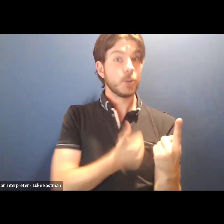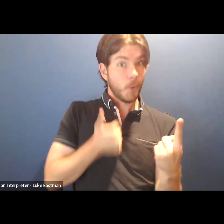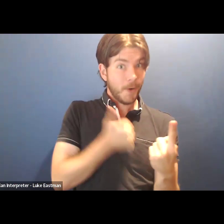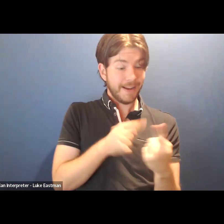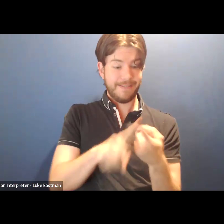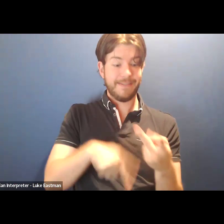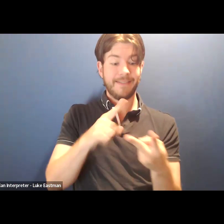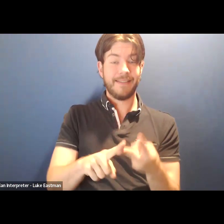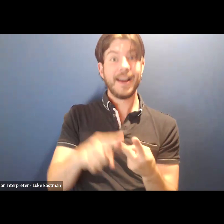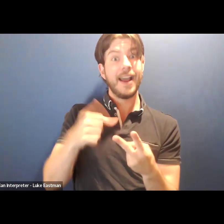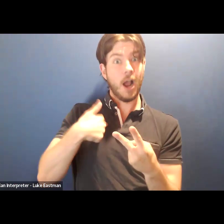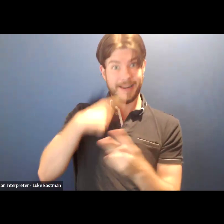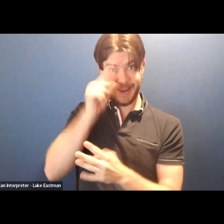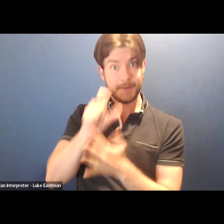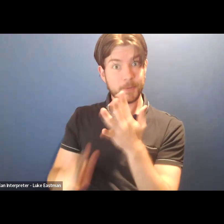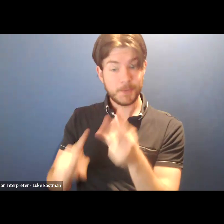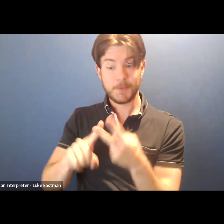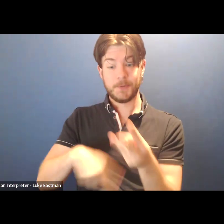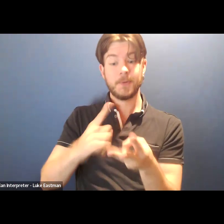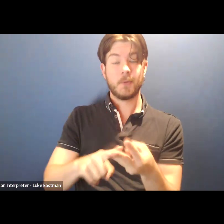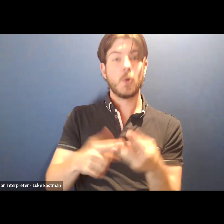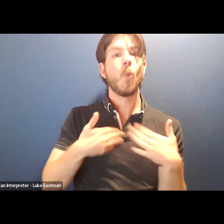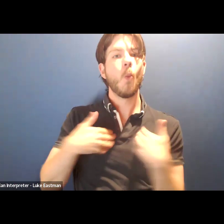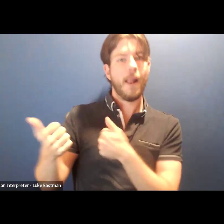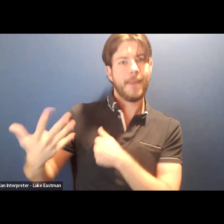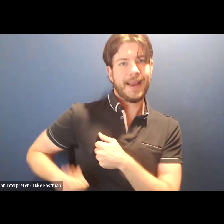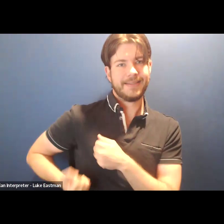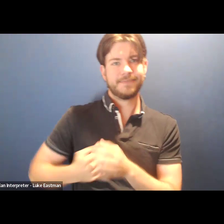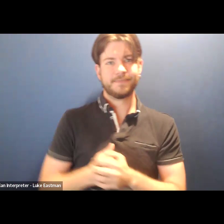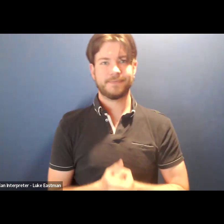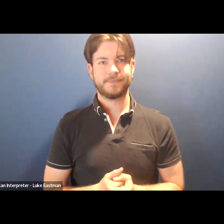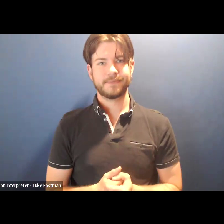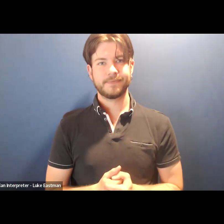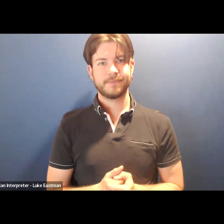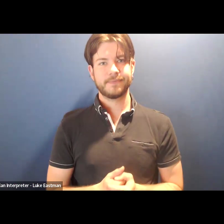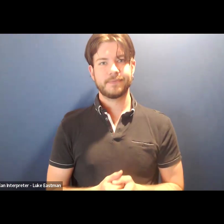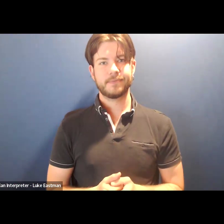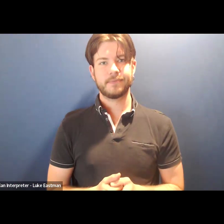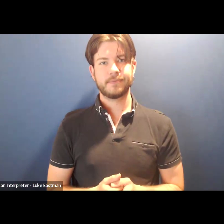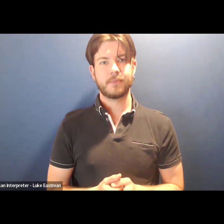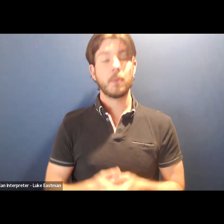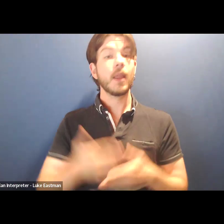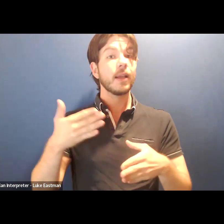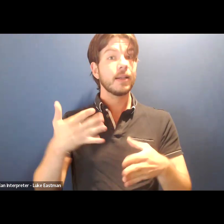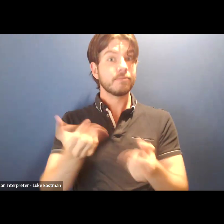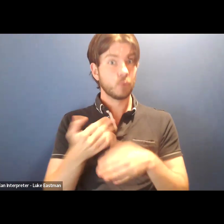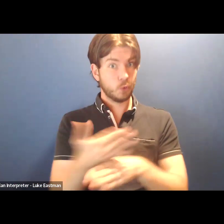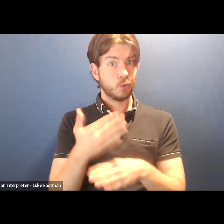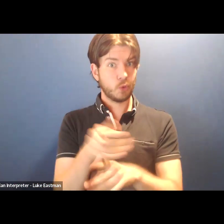well when they finish school. Employment is key to empowering